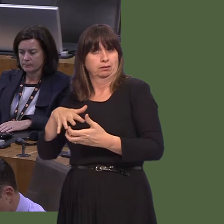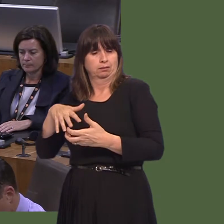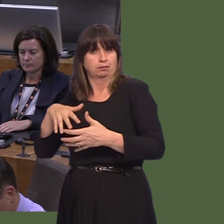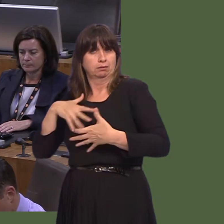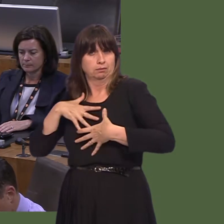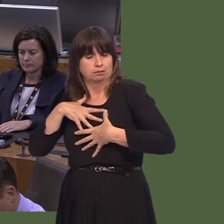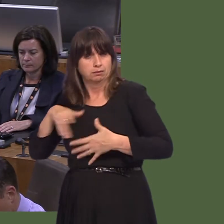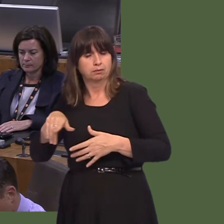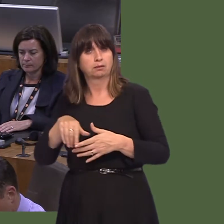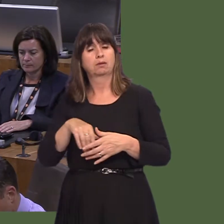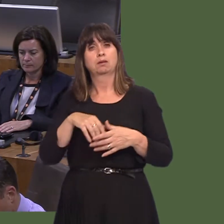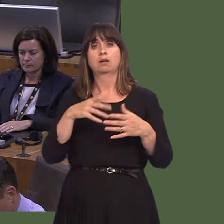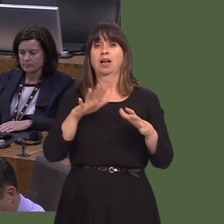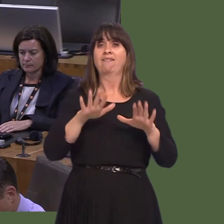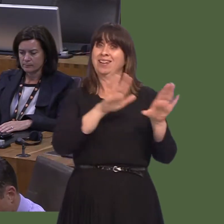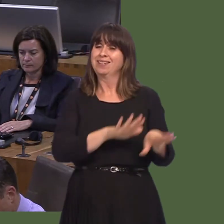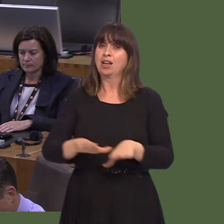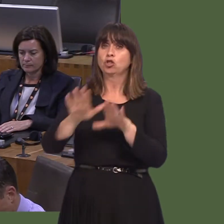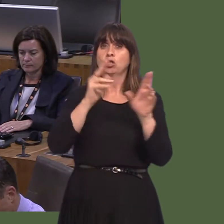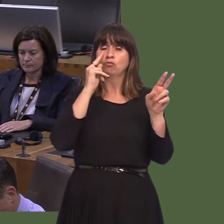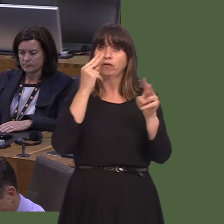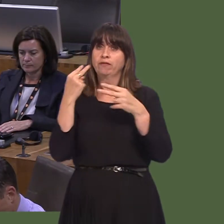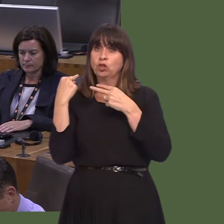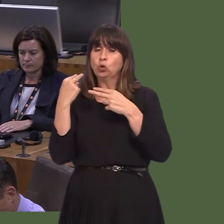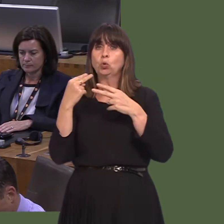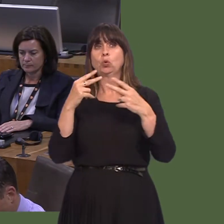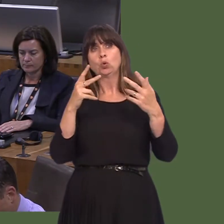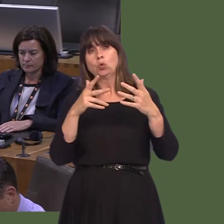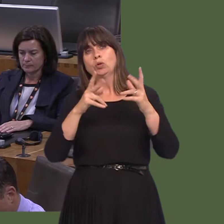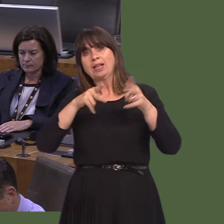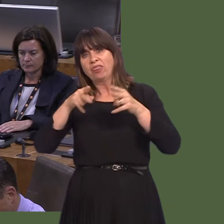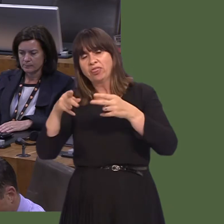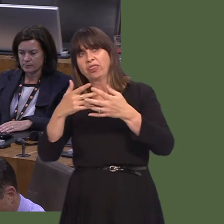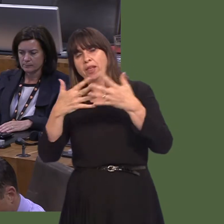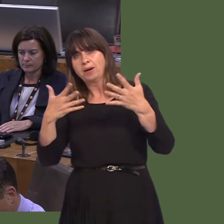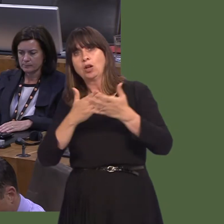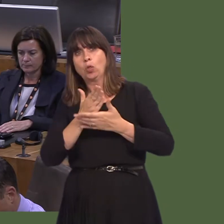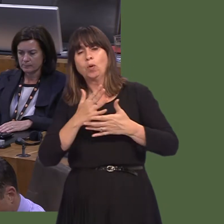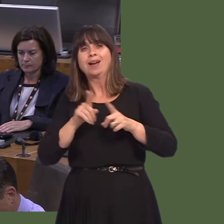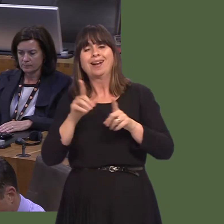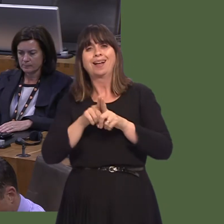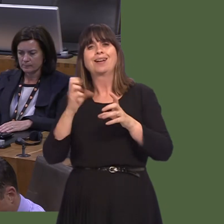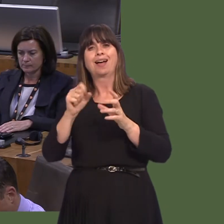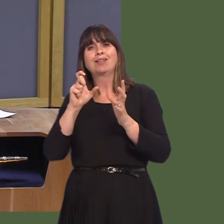There's also a broader focus on the national review into asthma deaths and measurement of standards through the national asthma and chronic obstructive pulmonary diseases audit